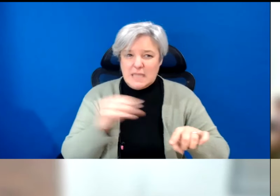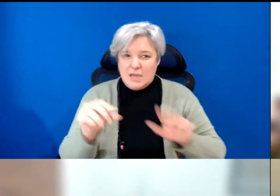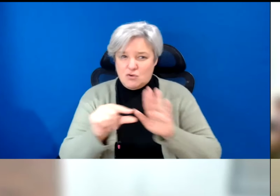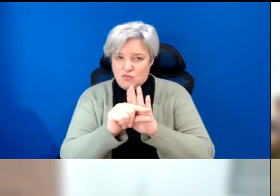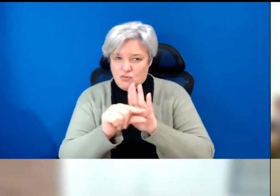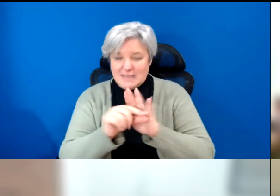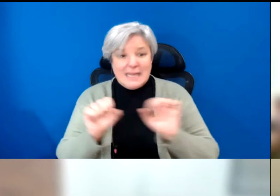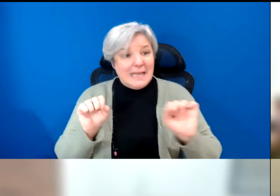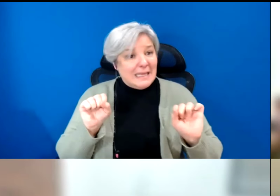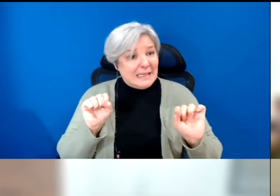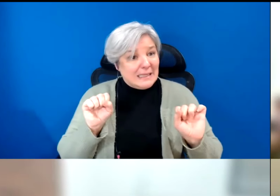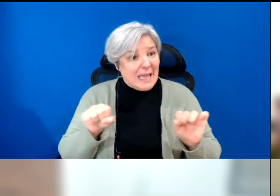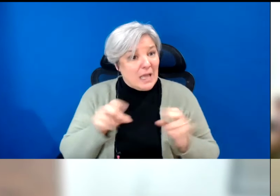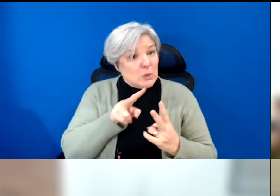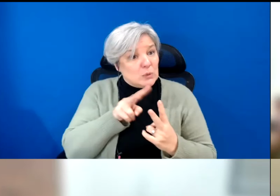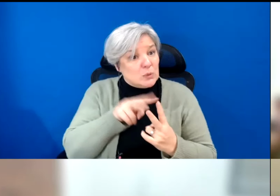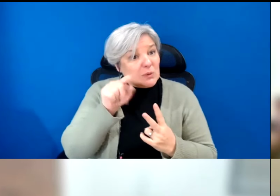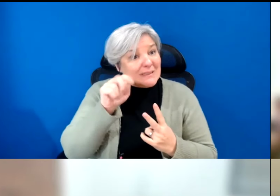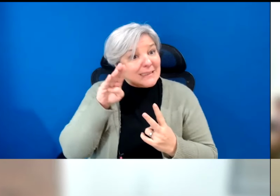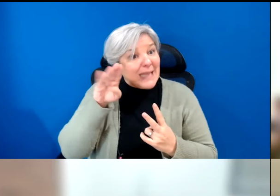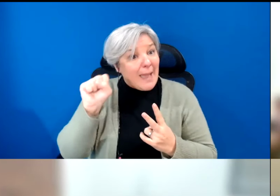Can you do two tabs or does it need to be two files